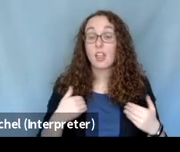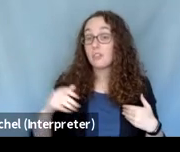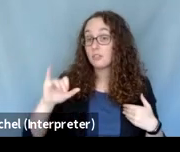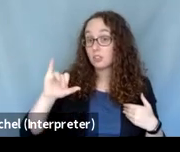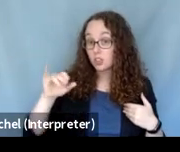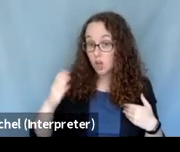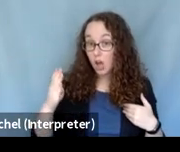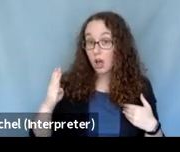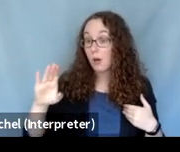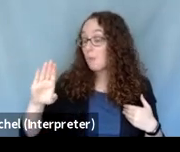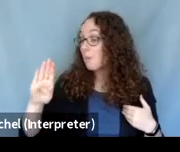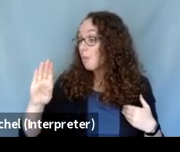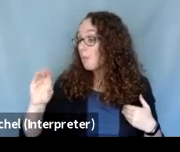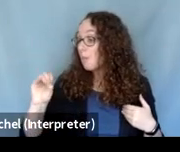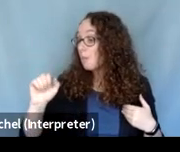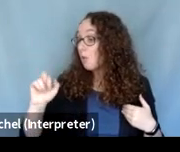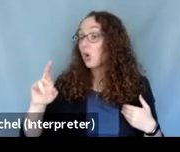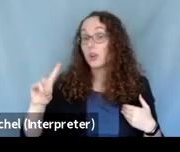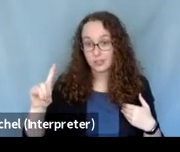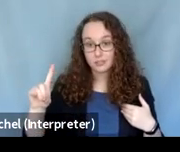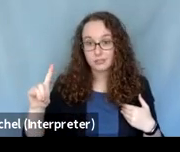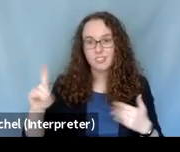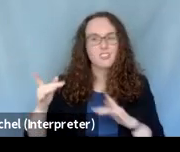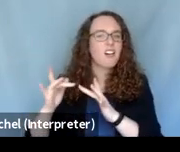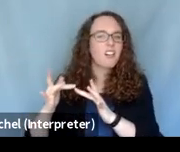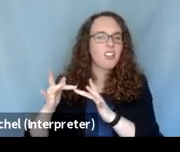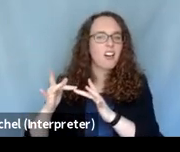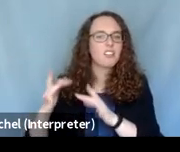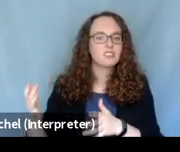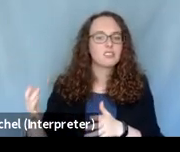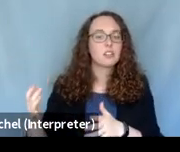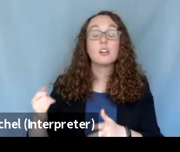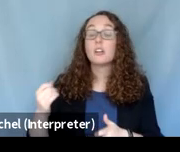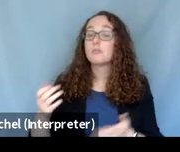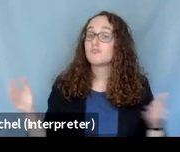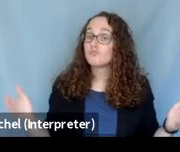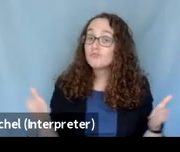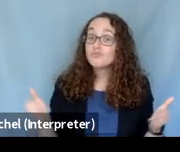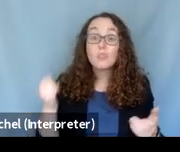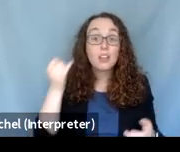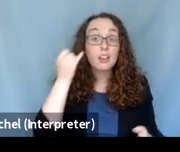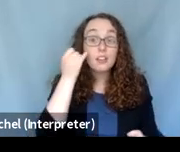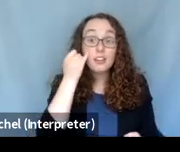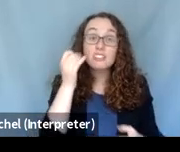We encourage every student to get on to it if you're looking for a part-time job, full-time job, we have some jobs on